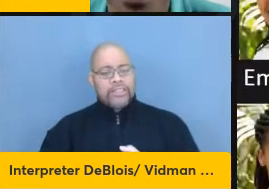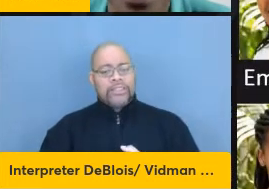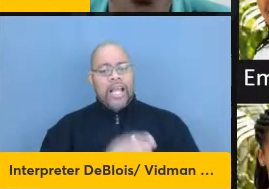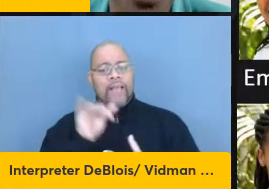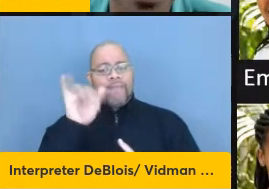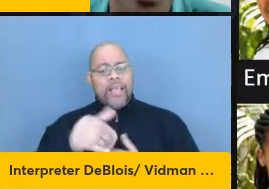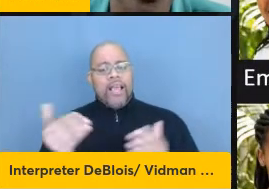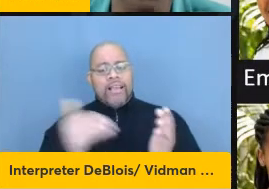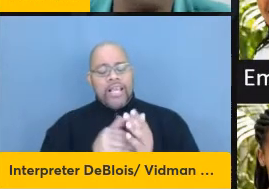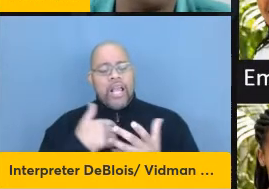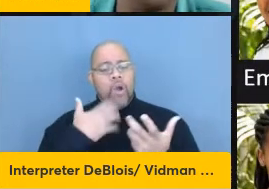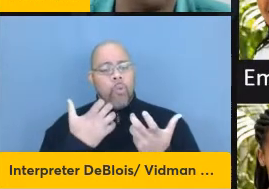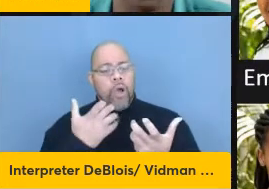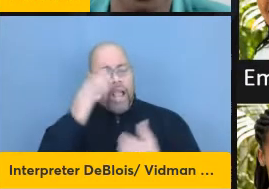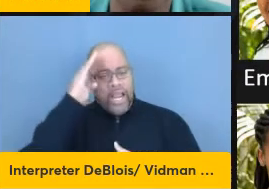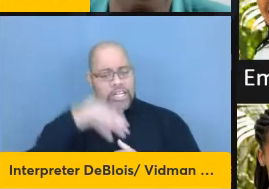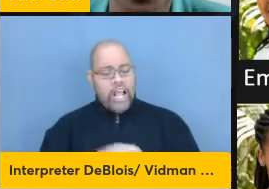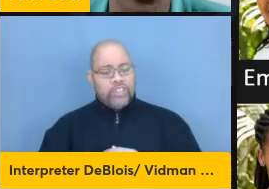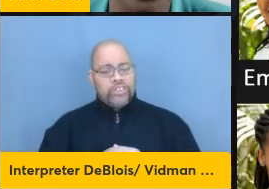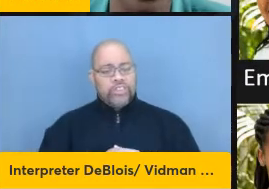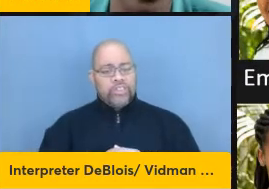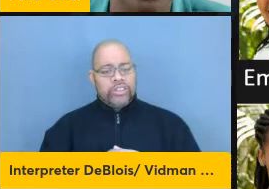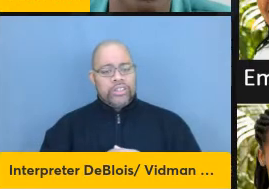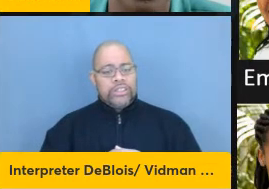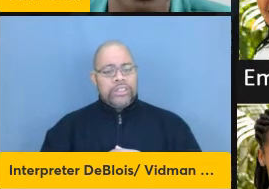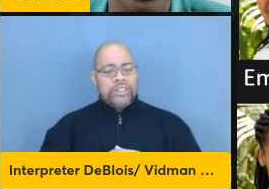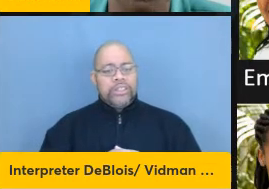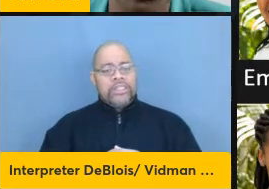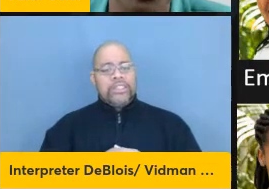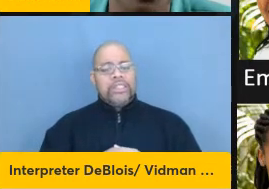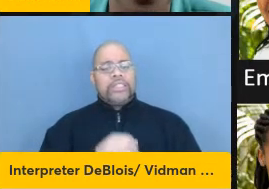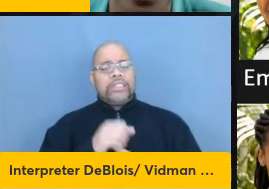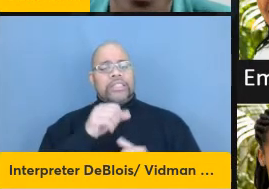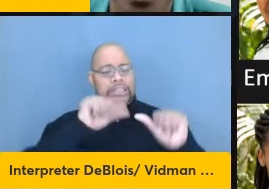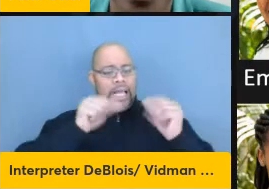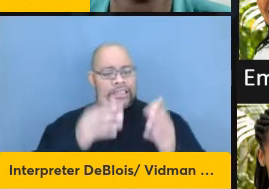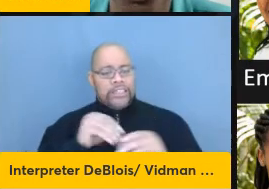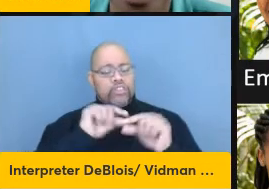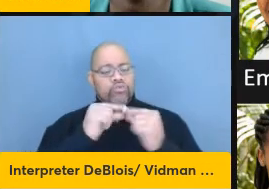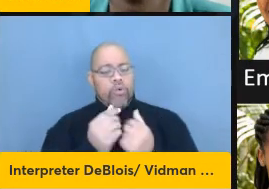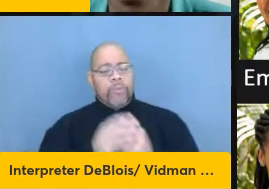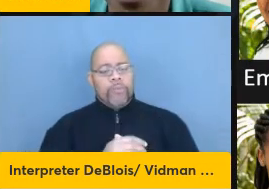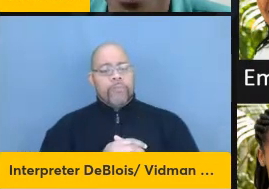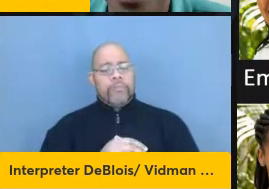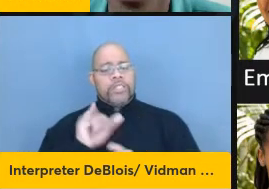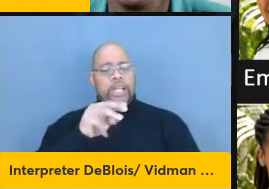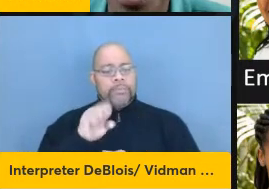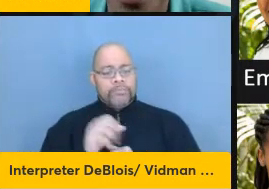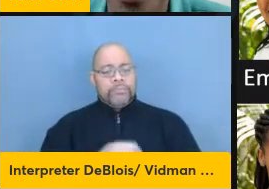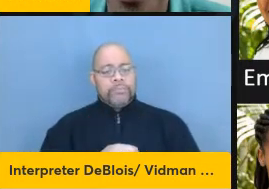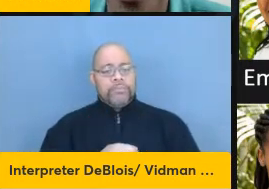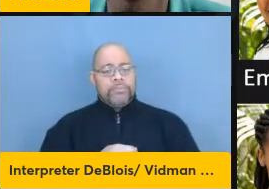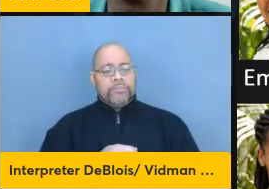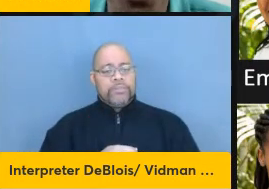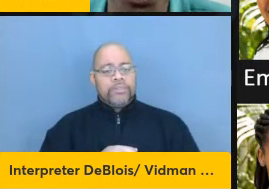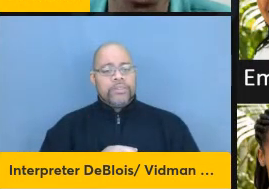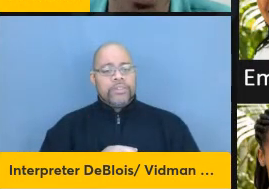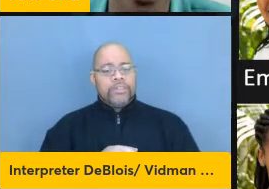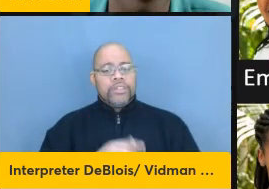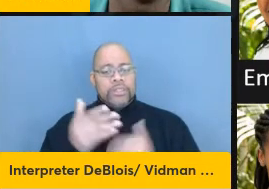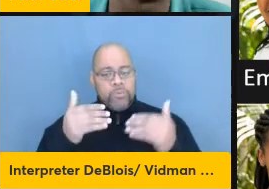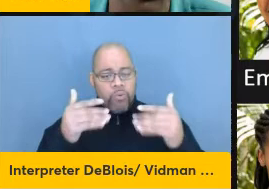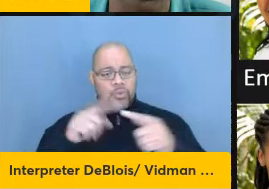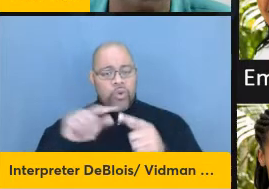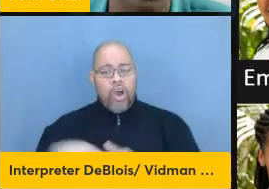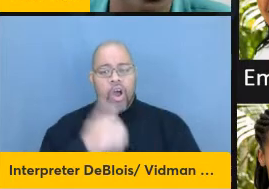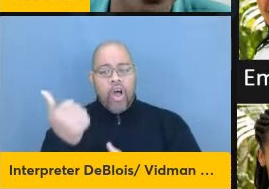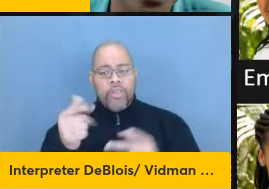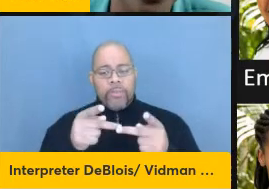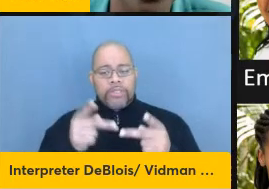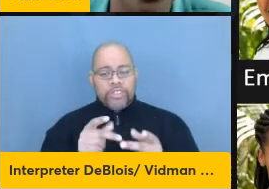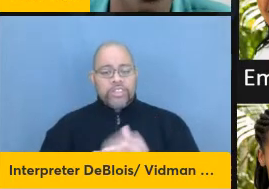again, I want to acknowledge senior scientists in the group, James Gavarnie, has moved on to another position, and other